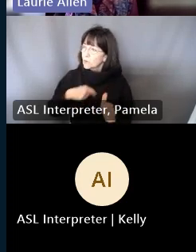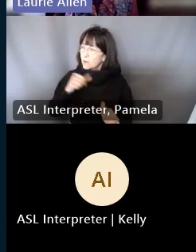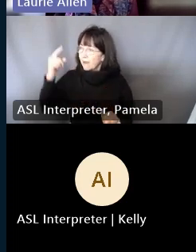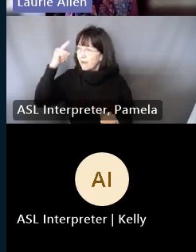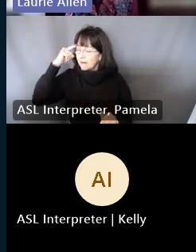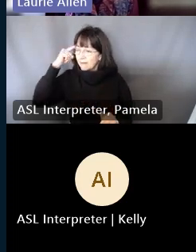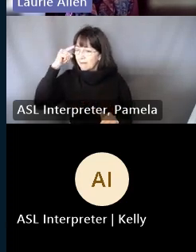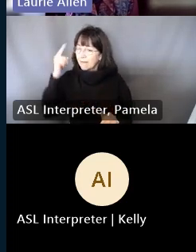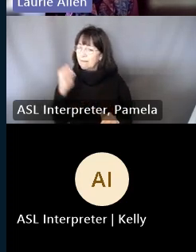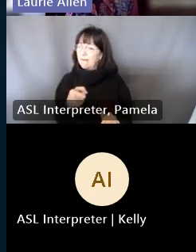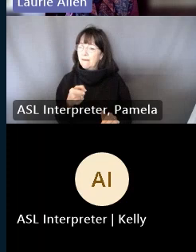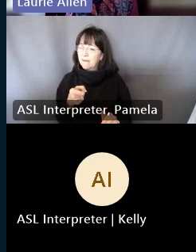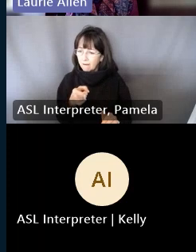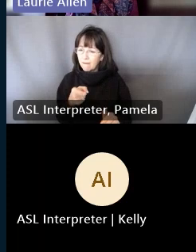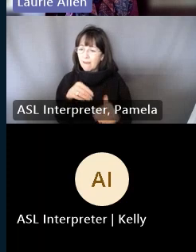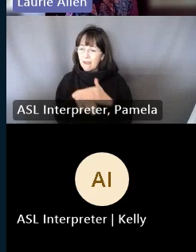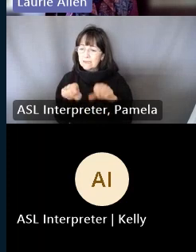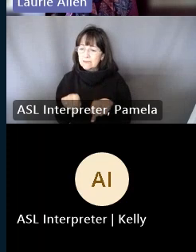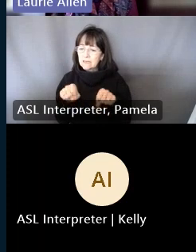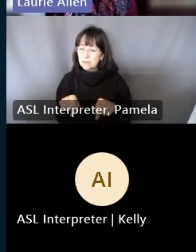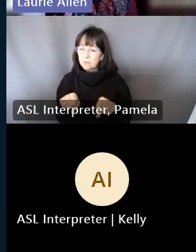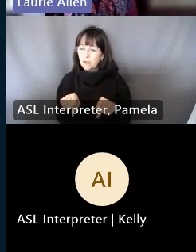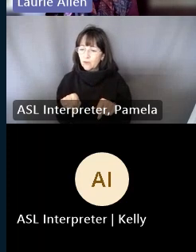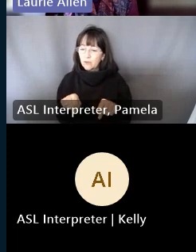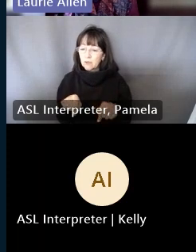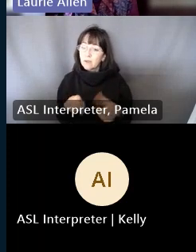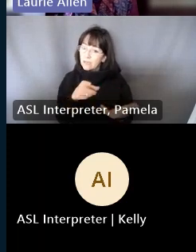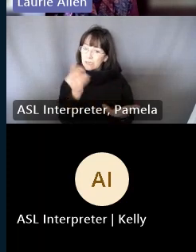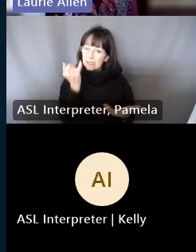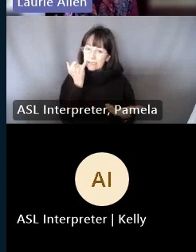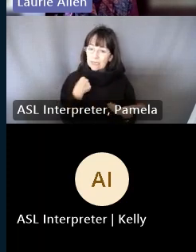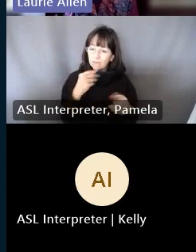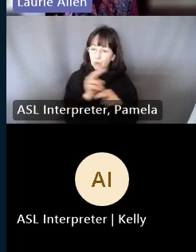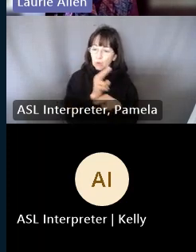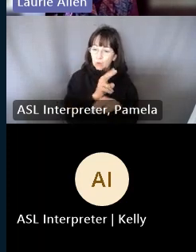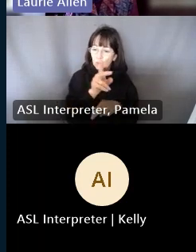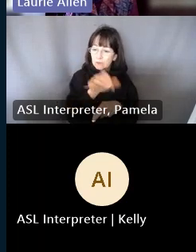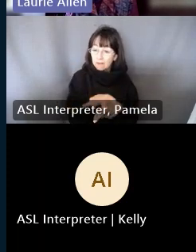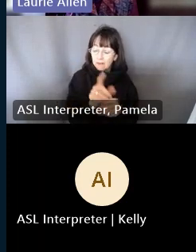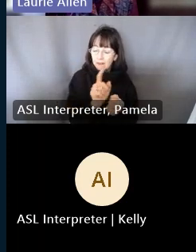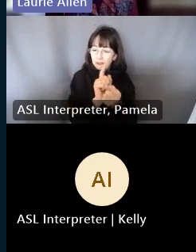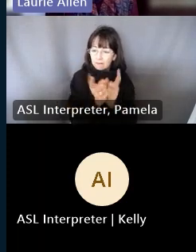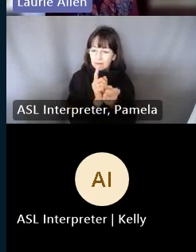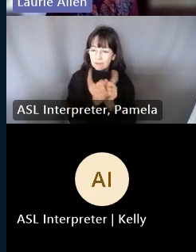speakers, it might be more difficult for them to consume. So we have Translator built throughout several of our applications.